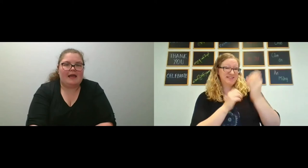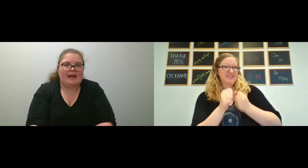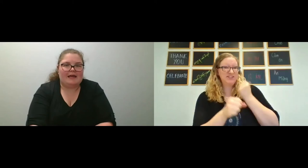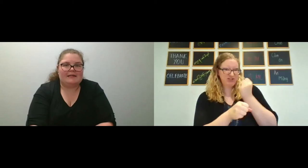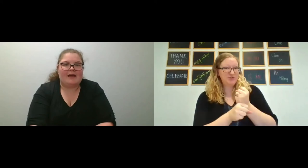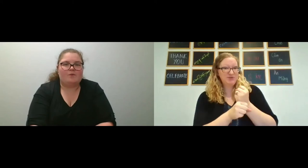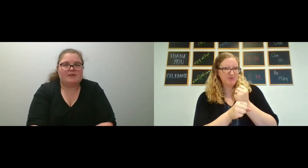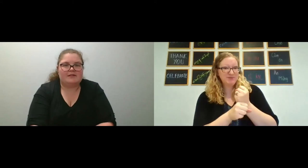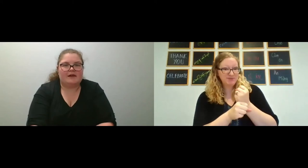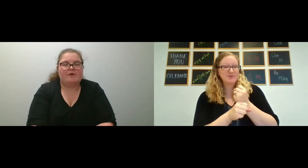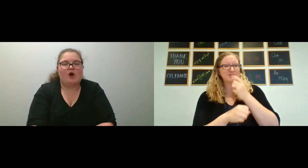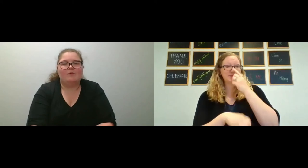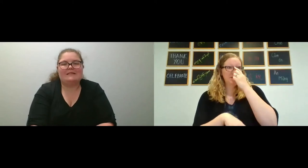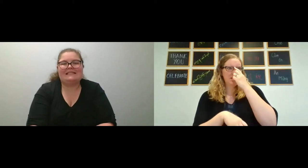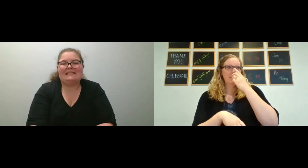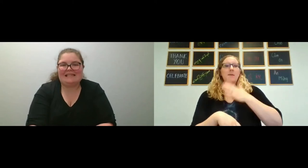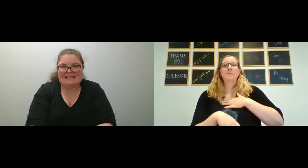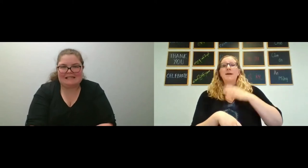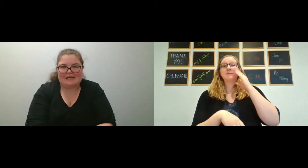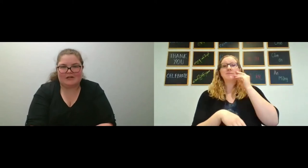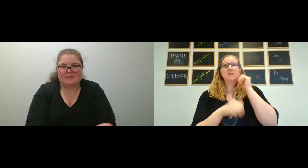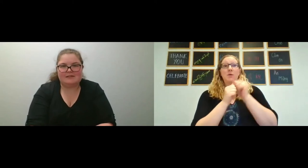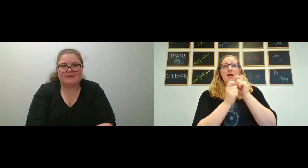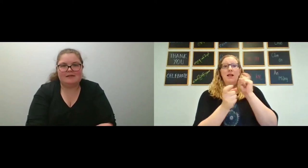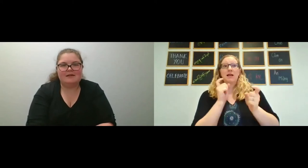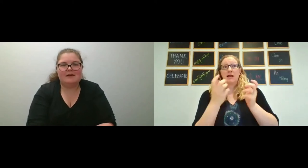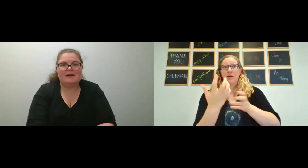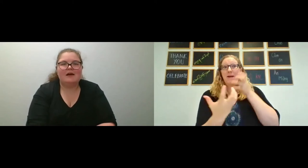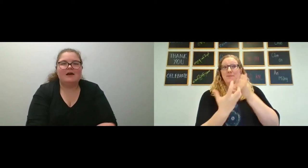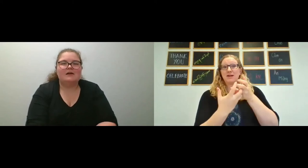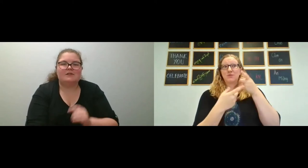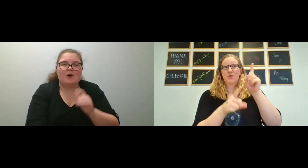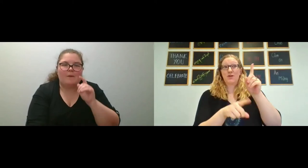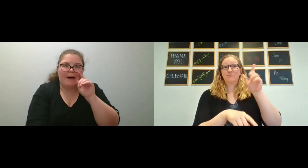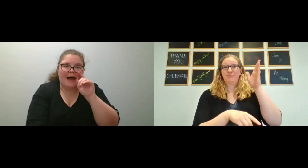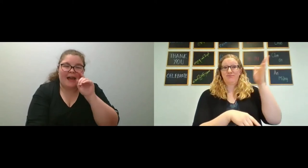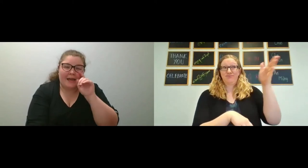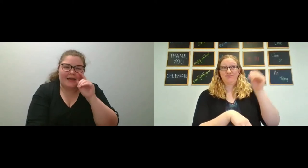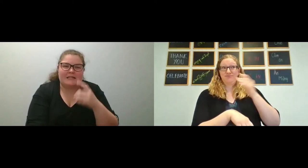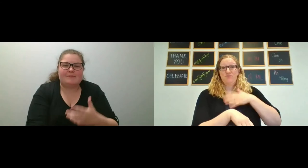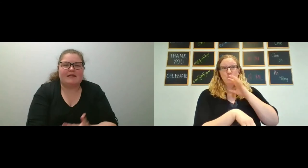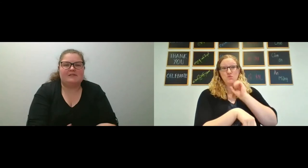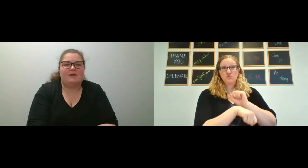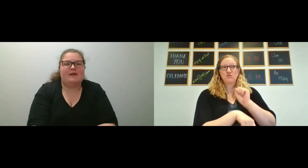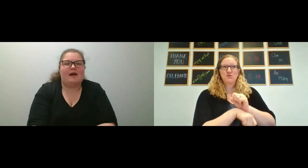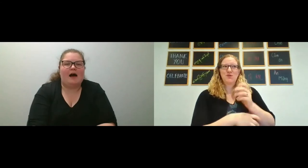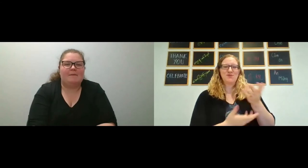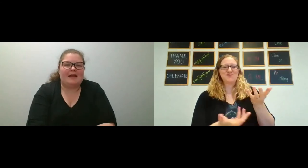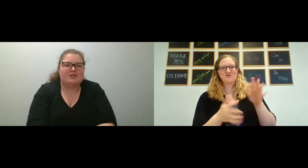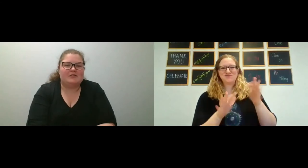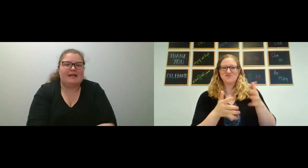and I worked there for almost six years. So my experience with accommodations